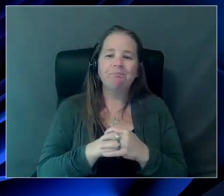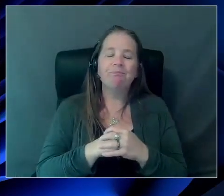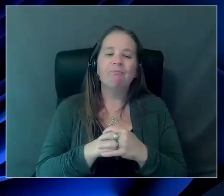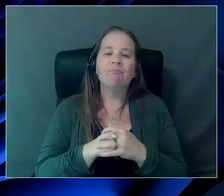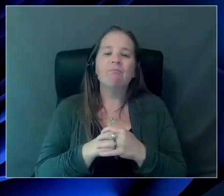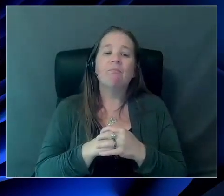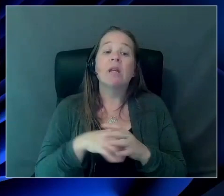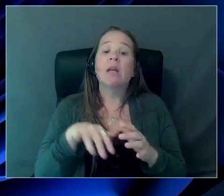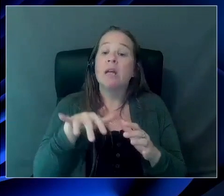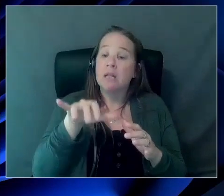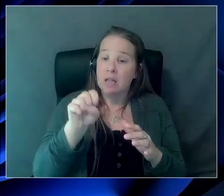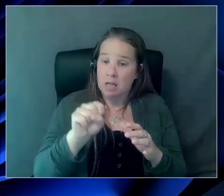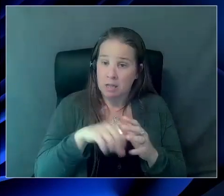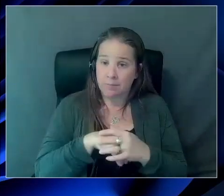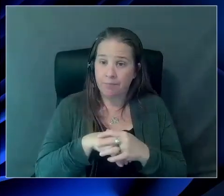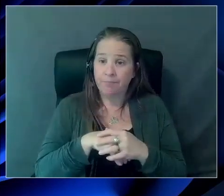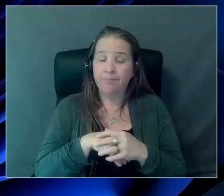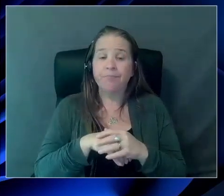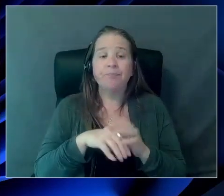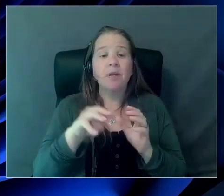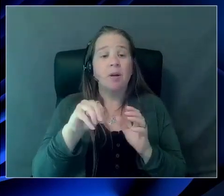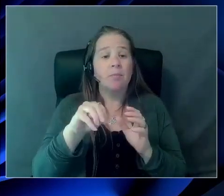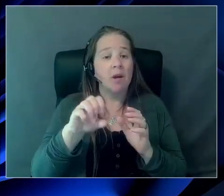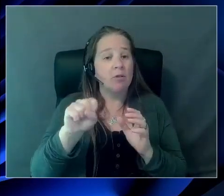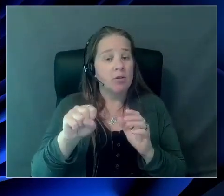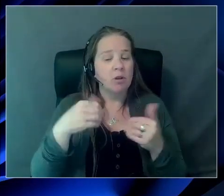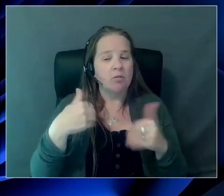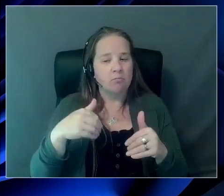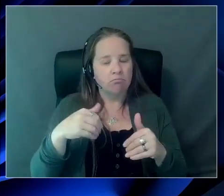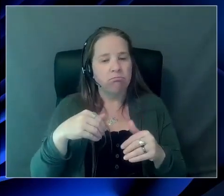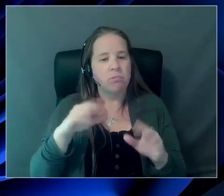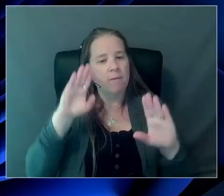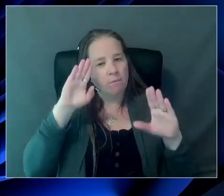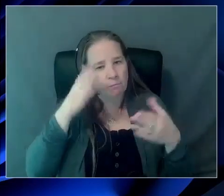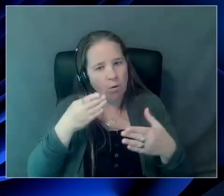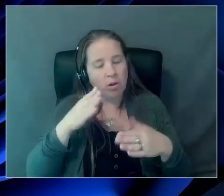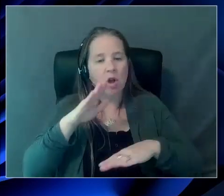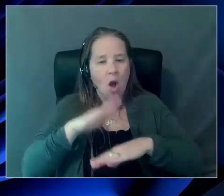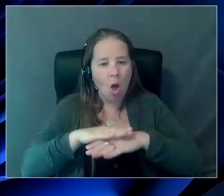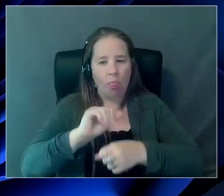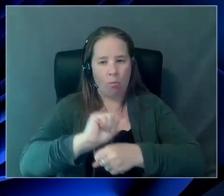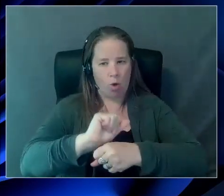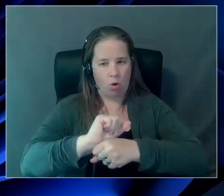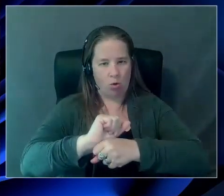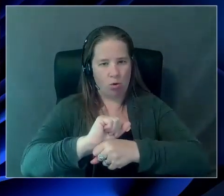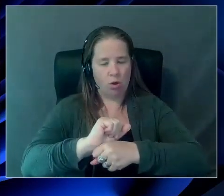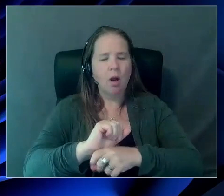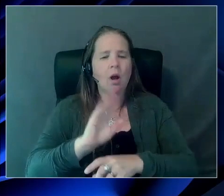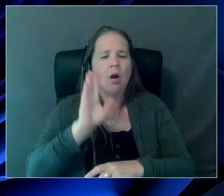So yes. Microsoft is definitely deeply committed to the work and we'll talk more about this.